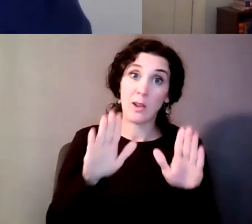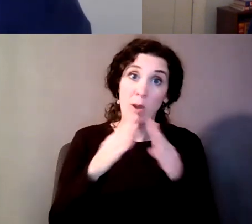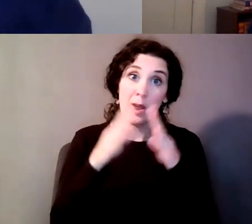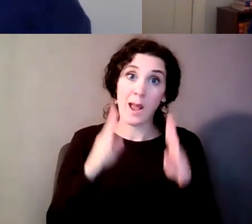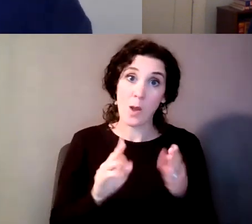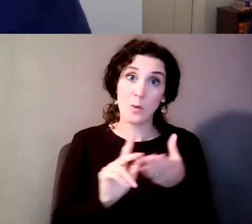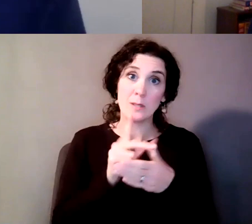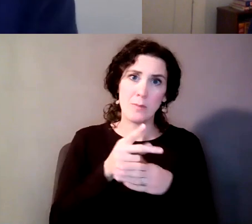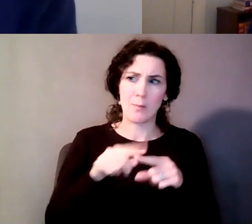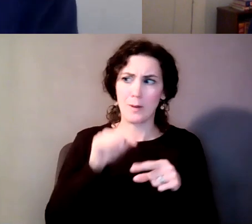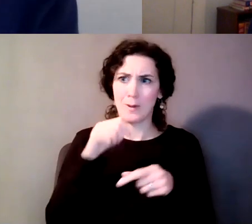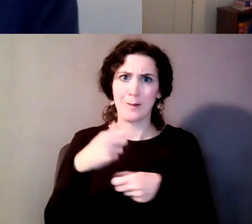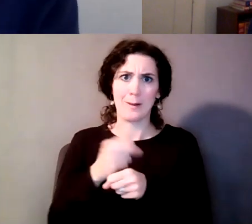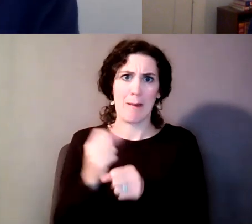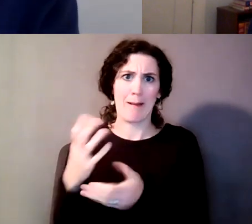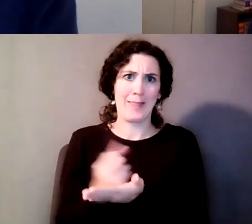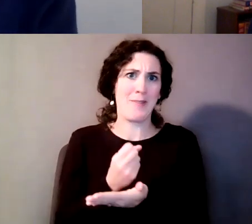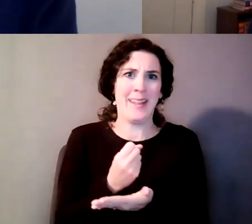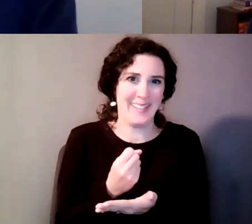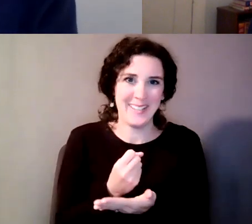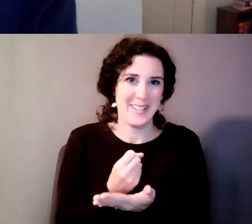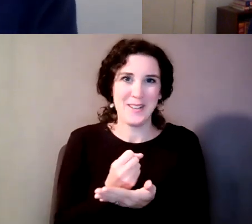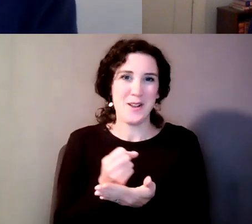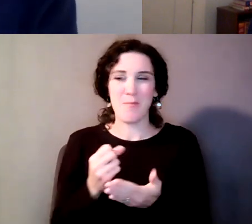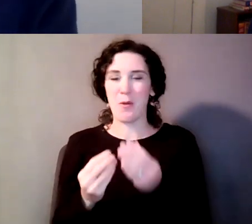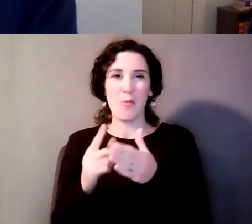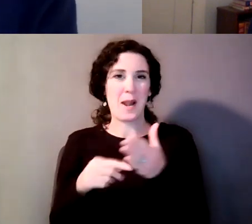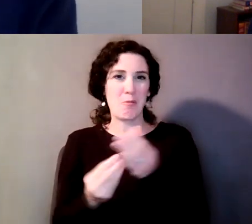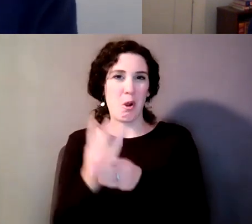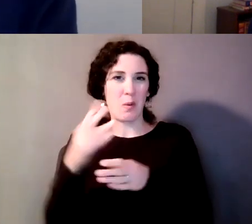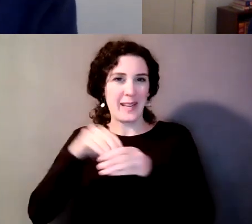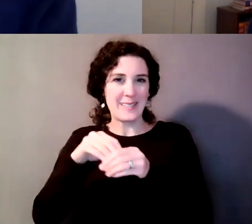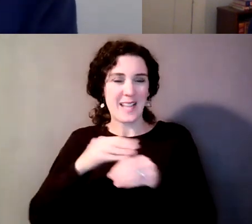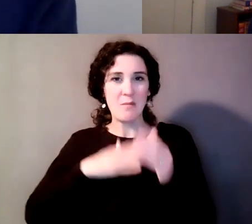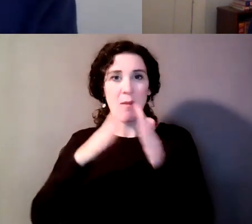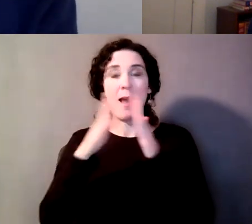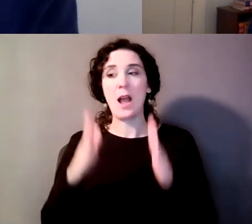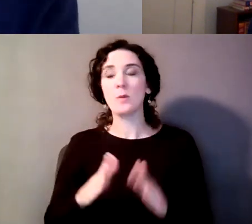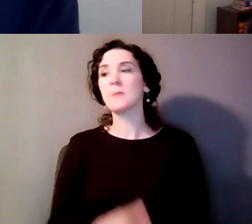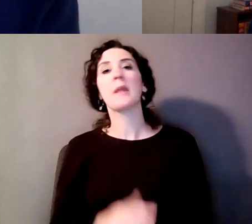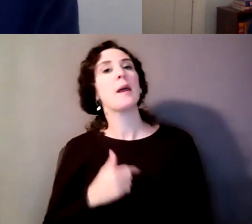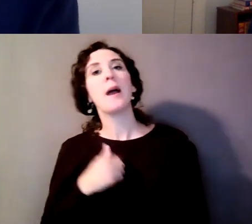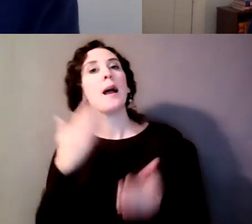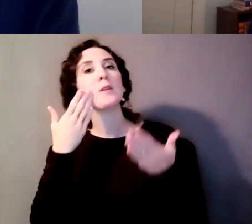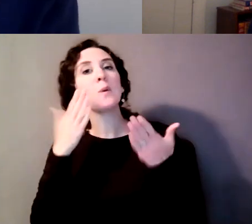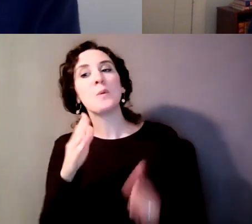am growing at my house. I don't know of anybody growing indoors because